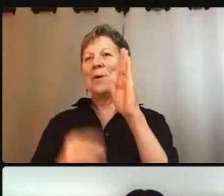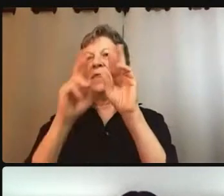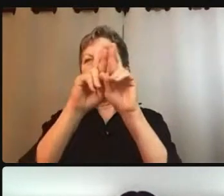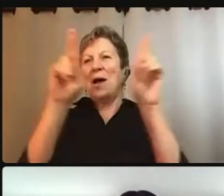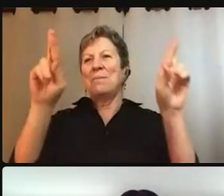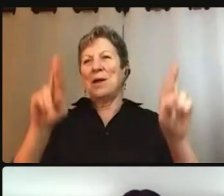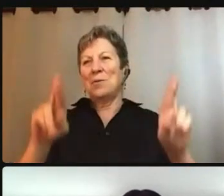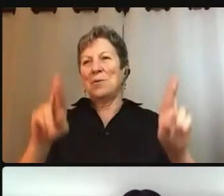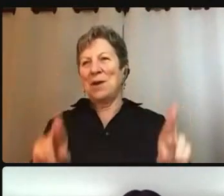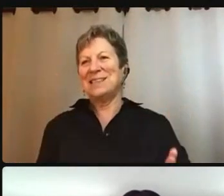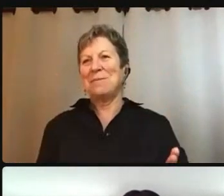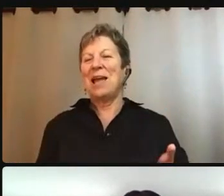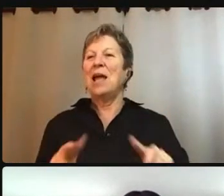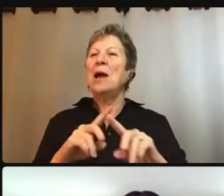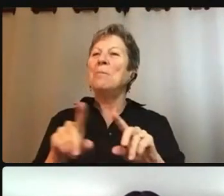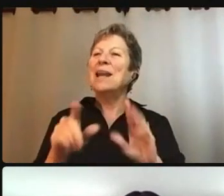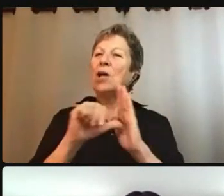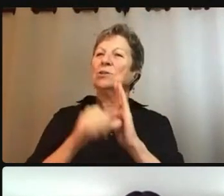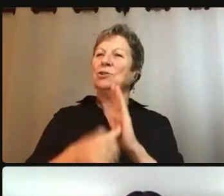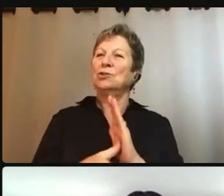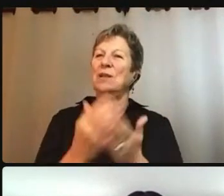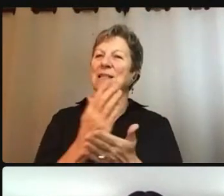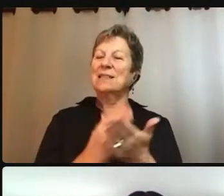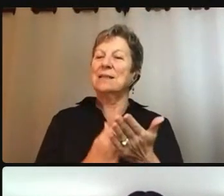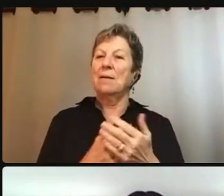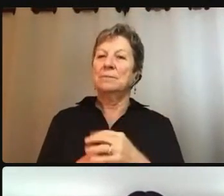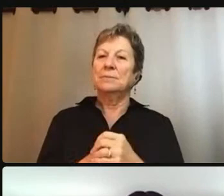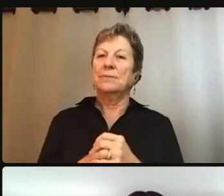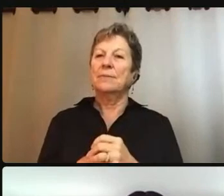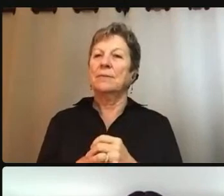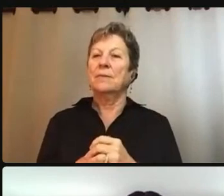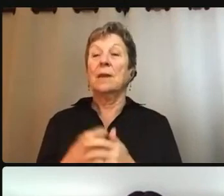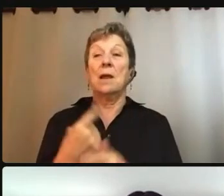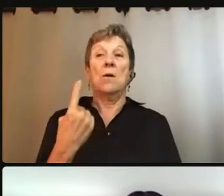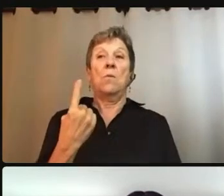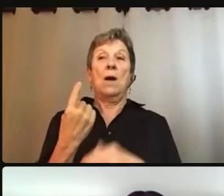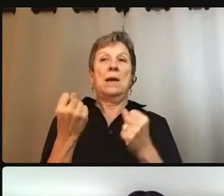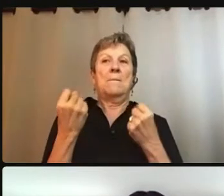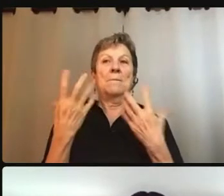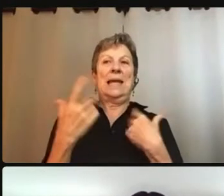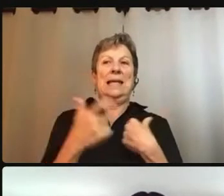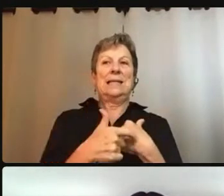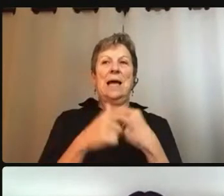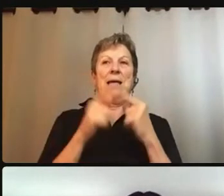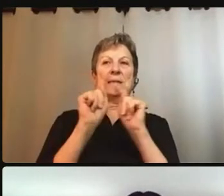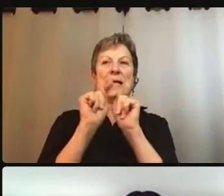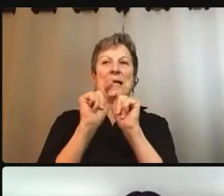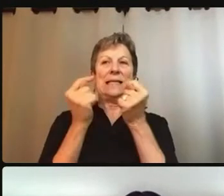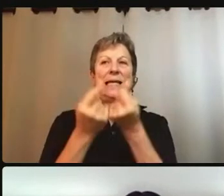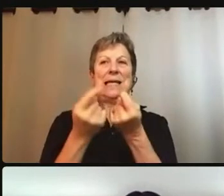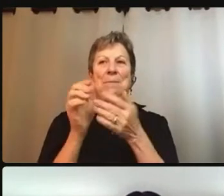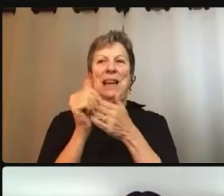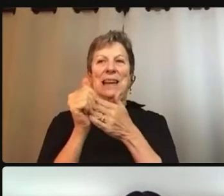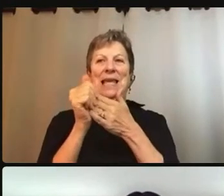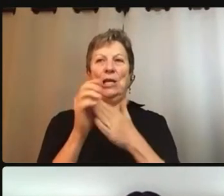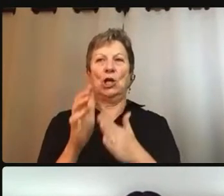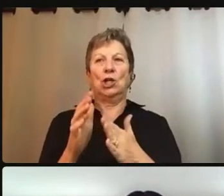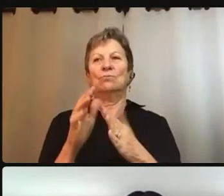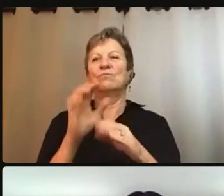I CAN'T REMEMBER THEM ALL TO BE HONEST. I DID PUT THEM ON MY RESUME.